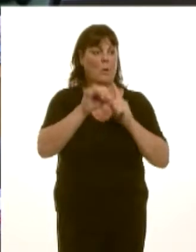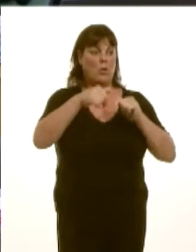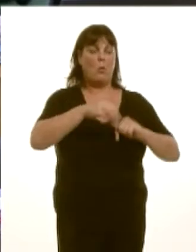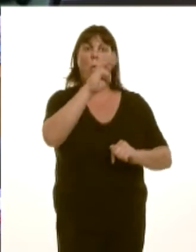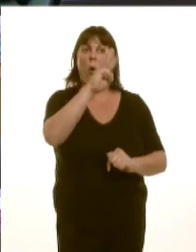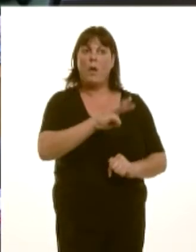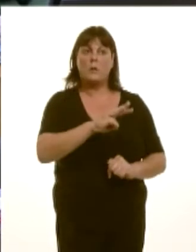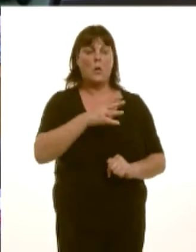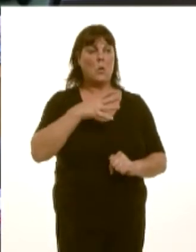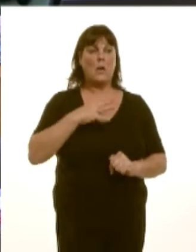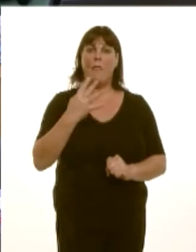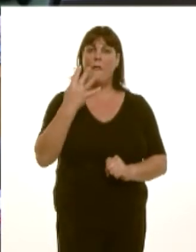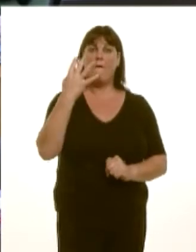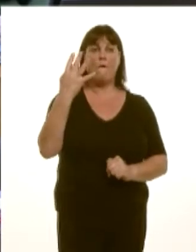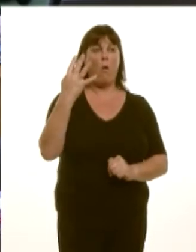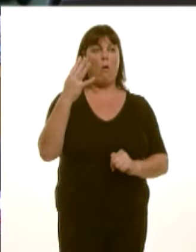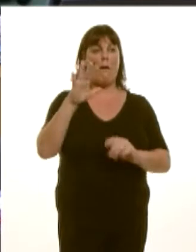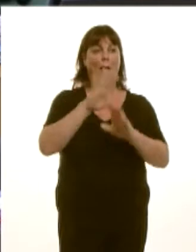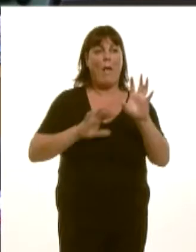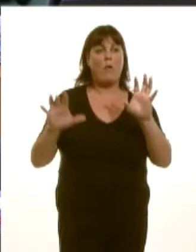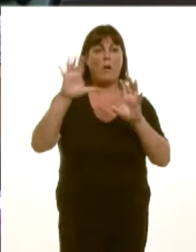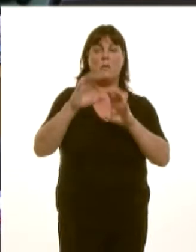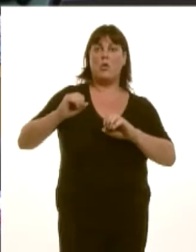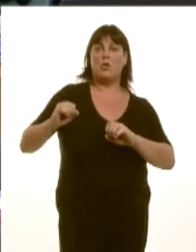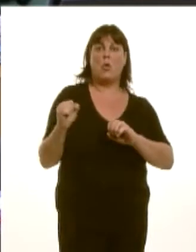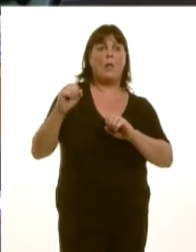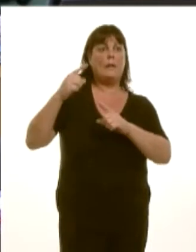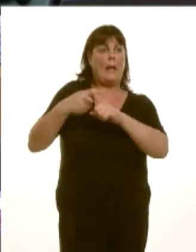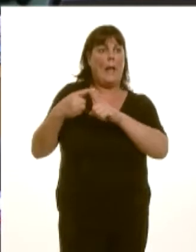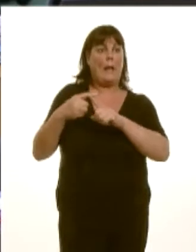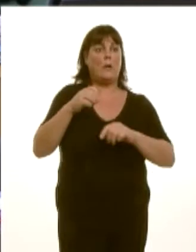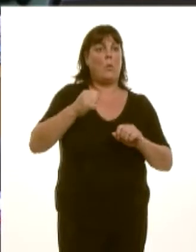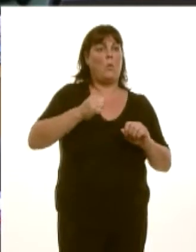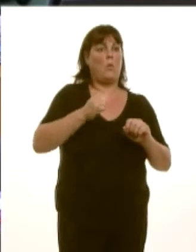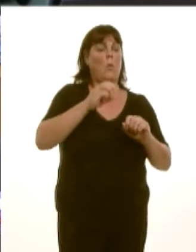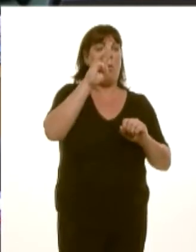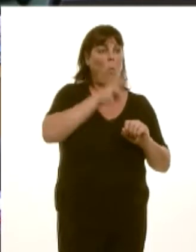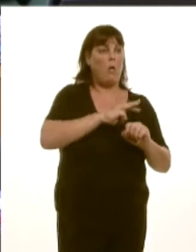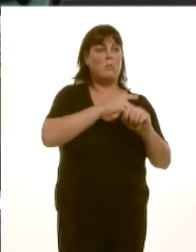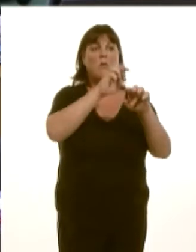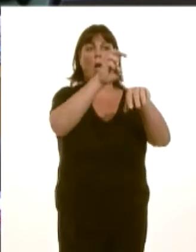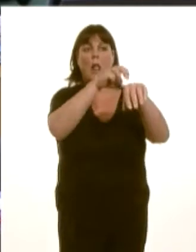a way forward would need to be agreed, and the final constitutional arrangement would need to be agreed by all four Governments.